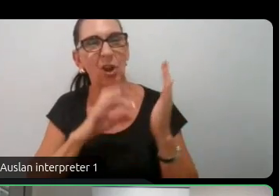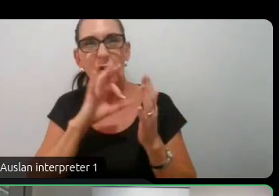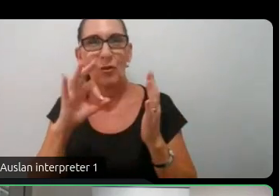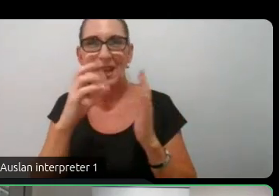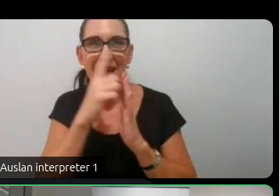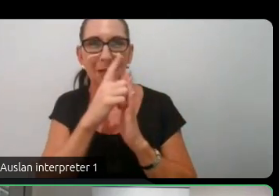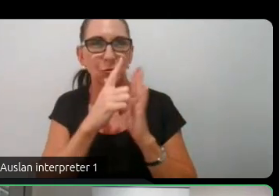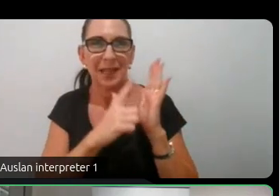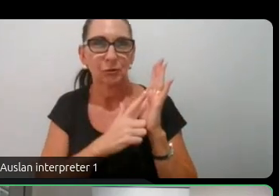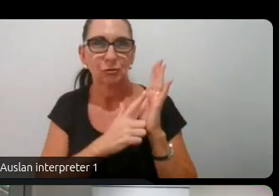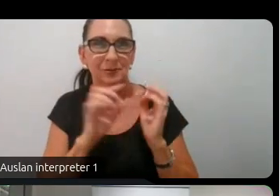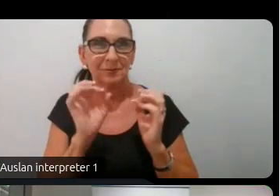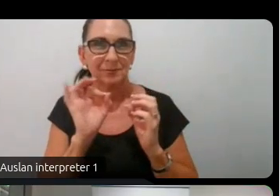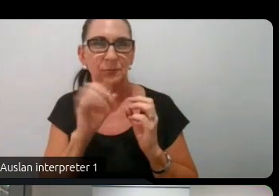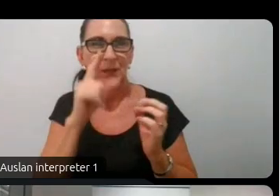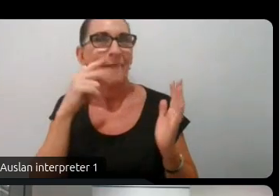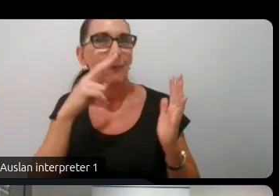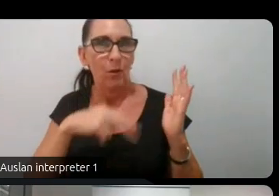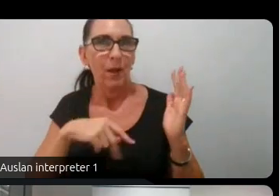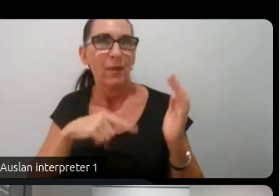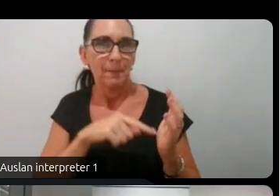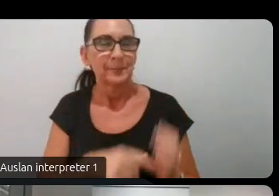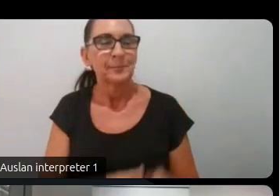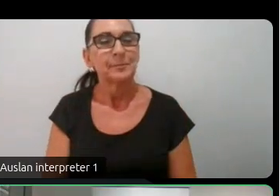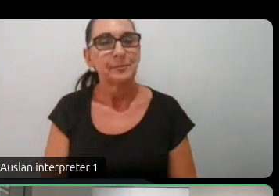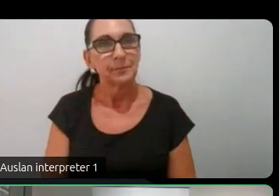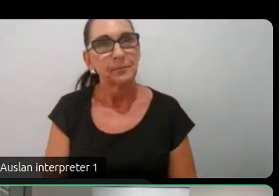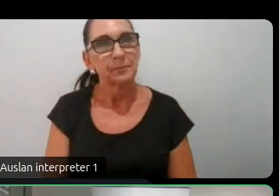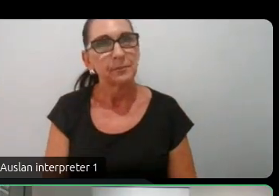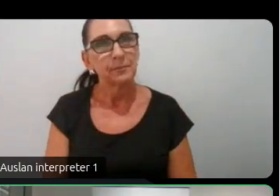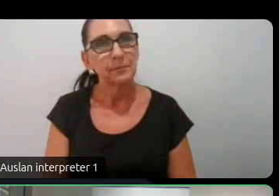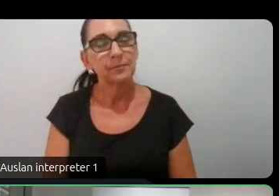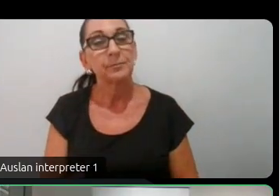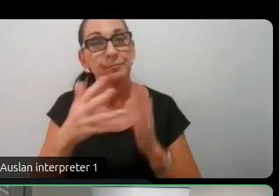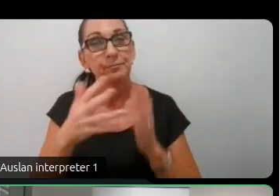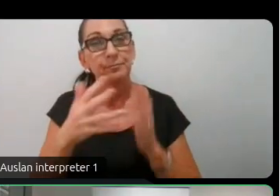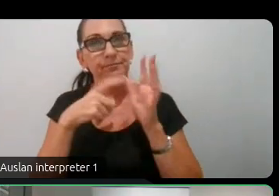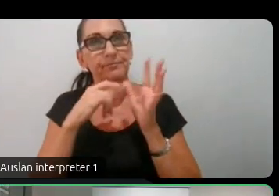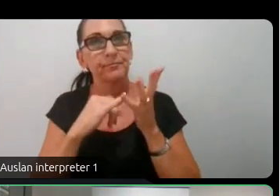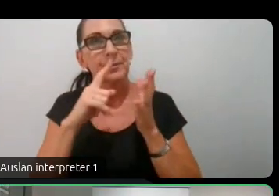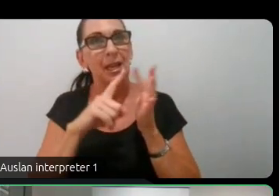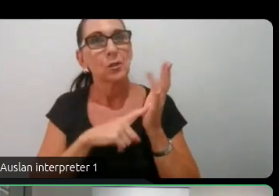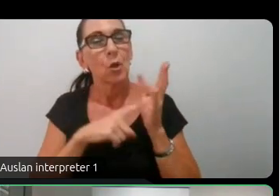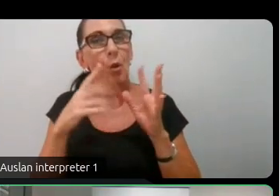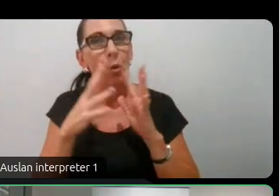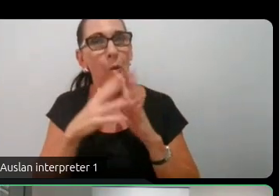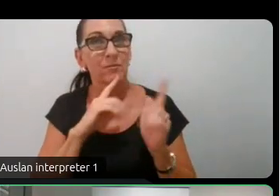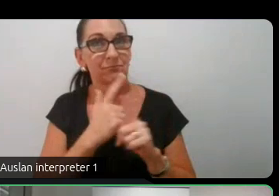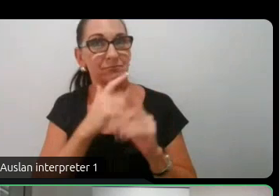So you can look at those as well. So, what the case law says and the way that this applies is